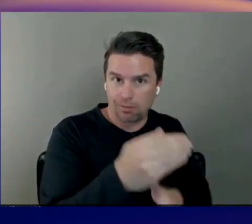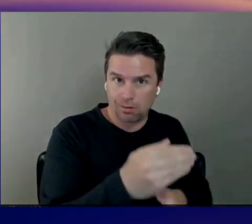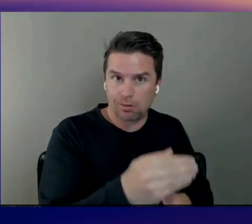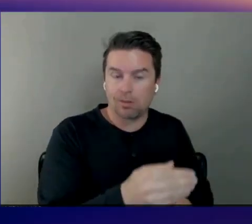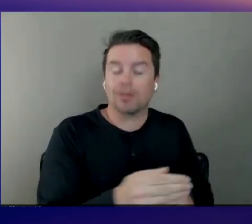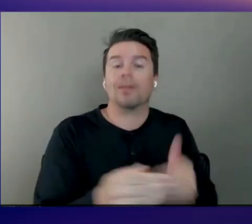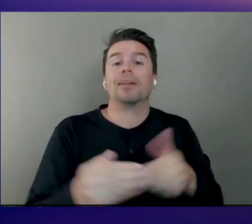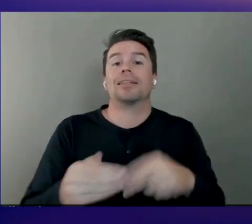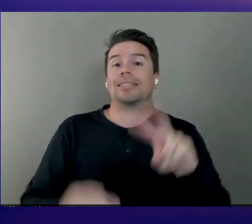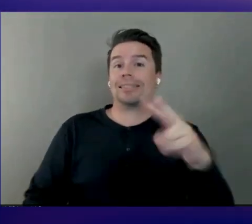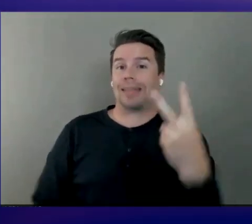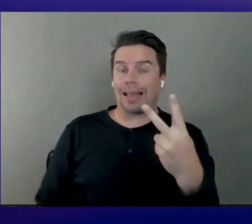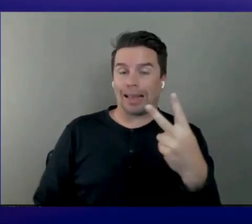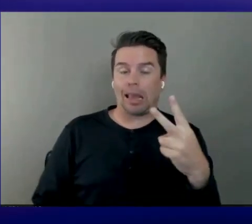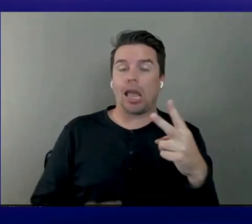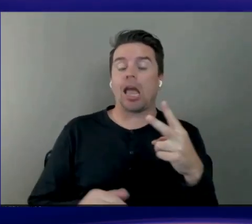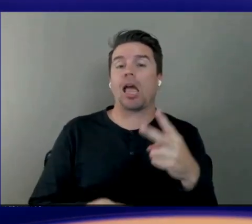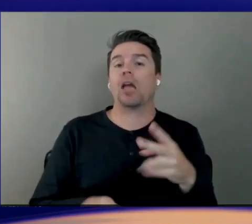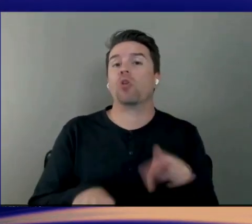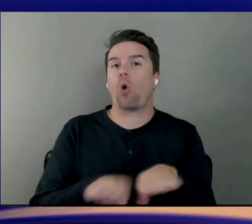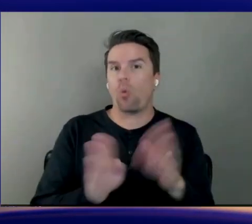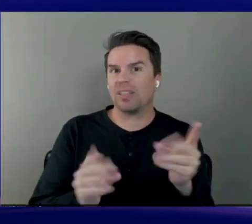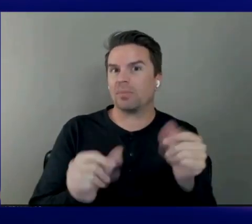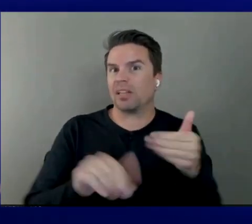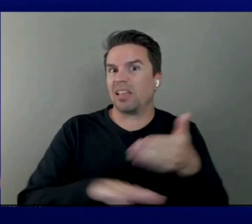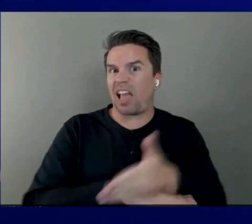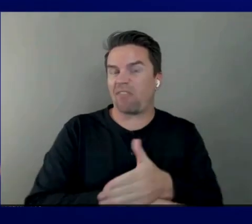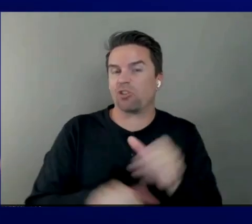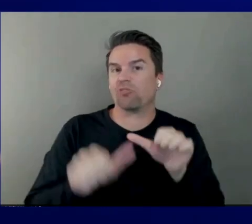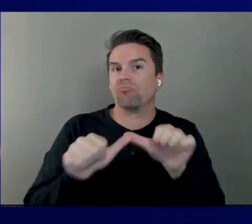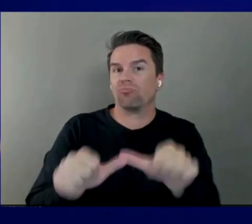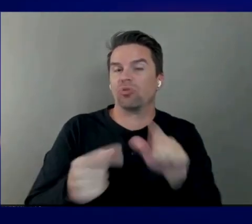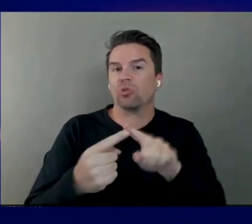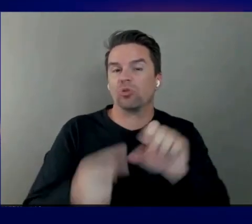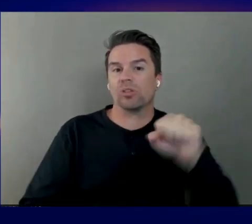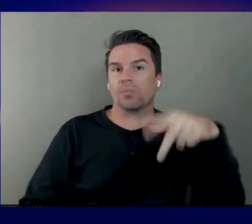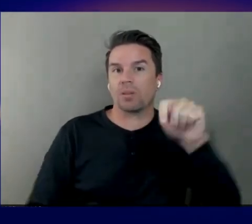And the scholarship programs follow shortly after. So that first thousand